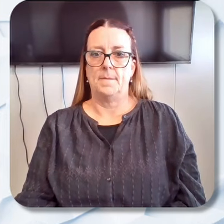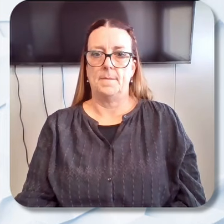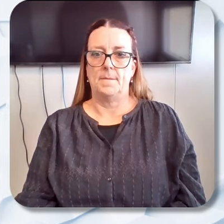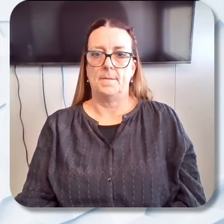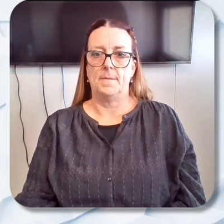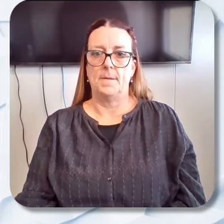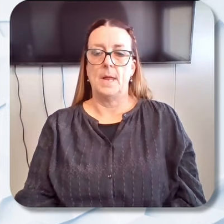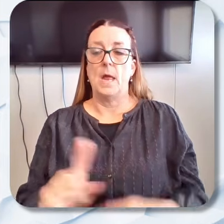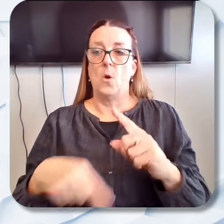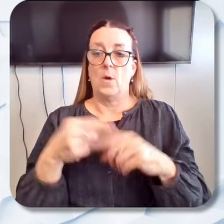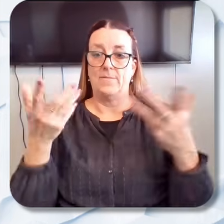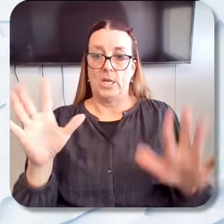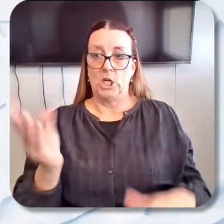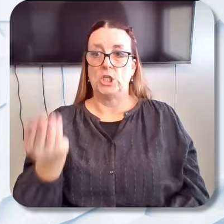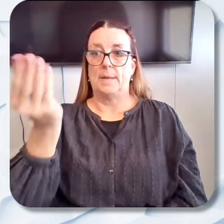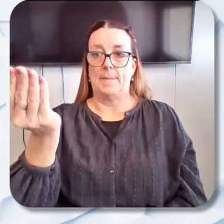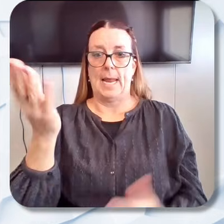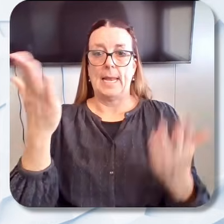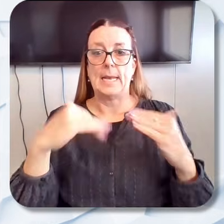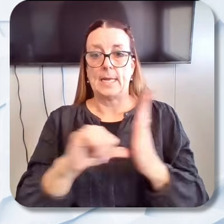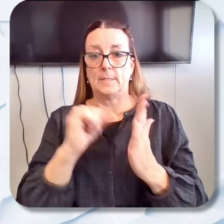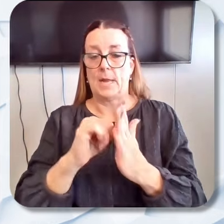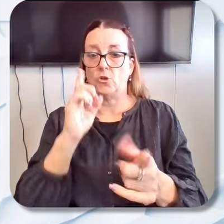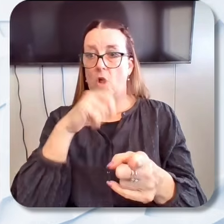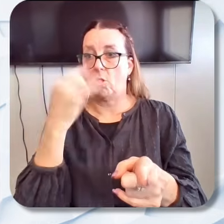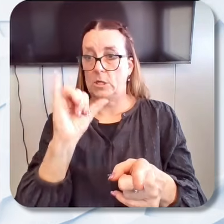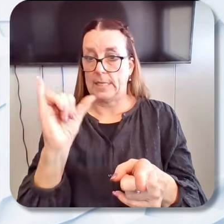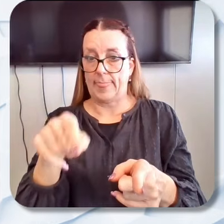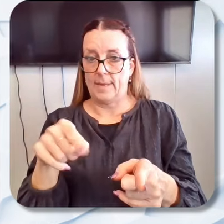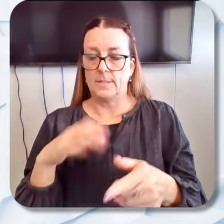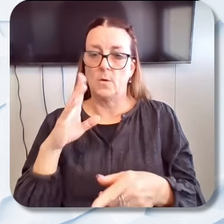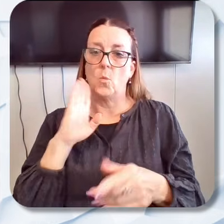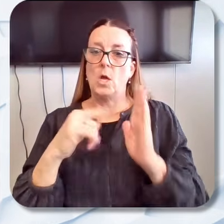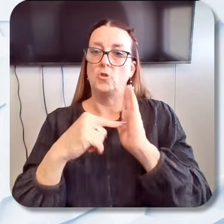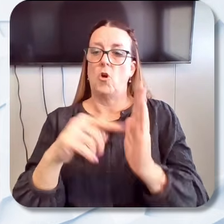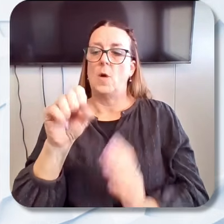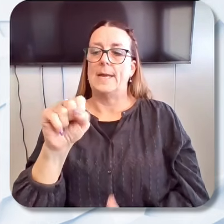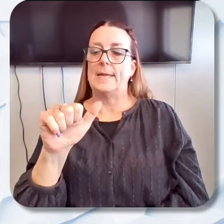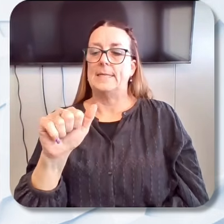So once you've submitted, the next page, you'll see, will reflect your status which will show